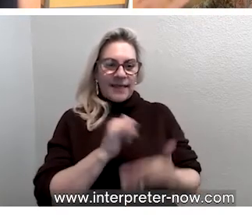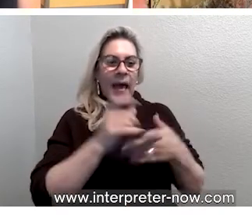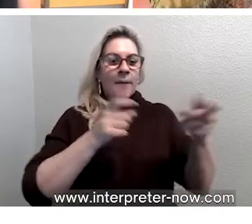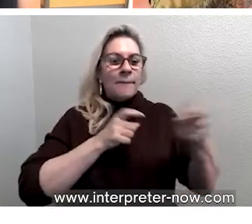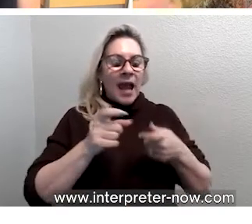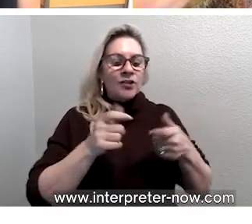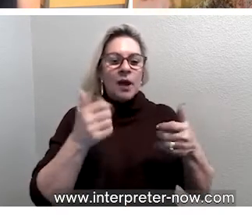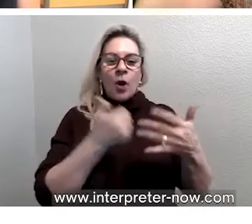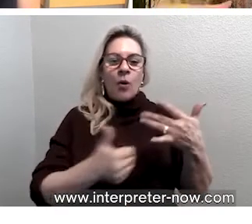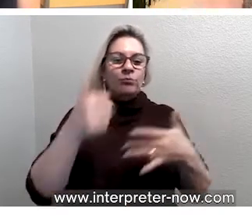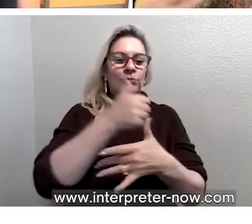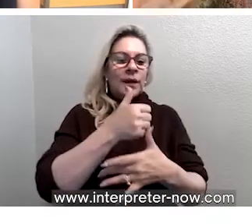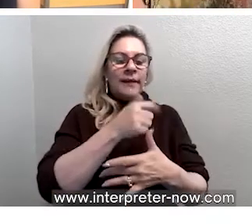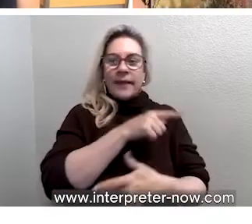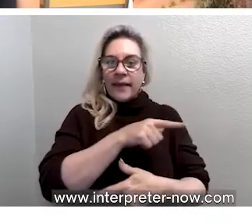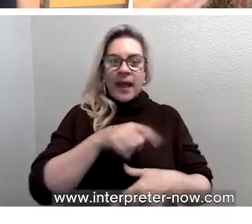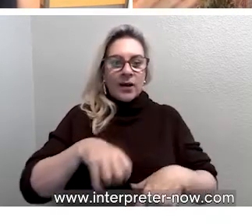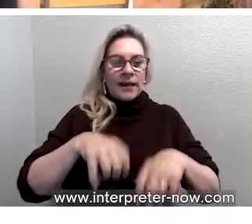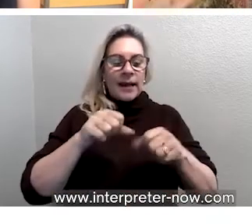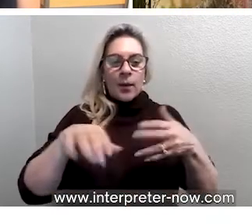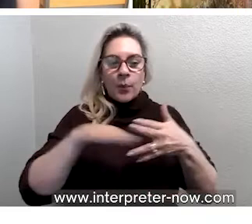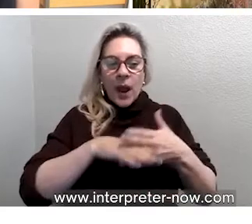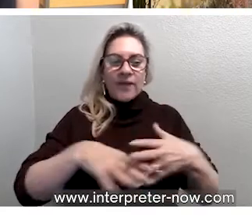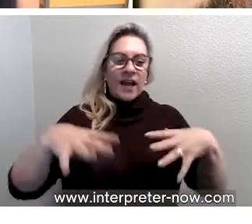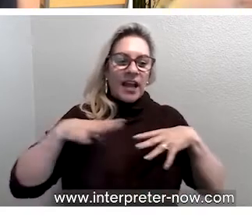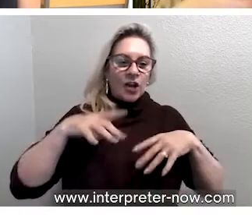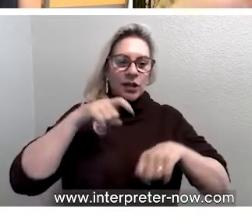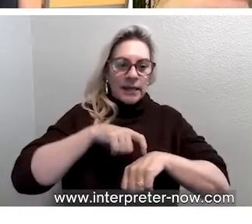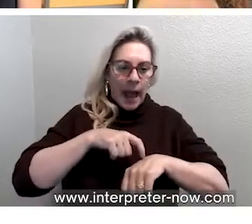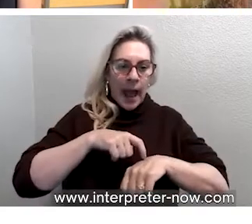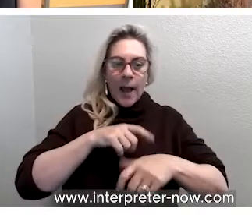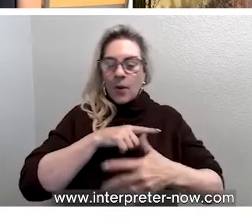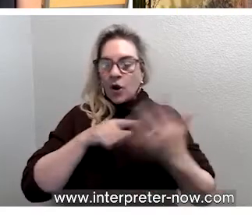take vacation time or take breaks during the day and don't just work, work, work or work